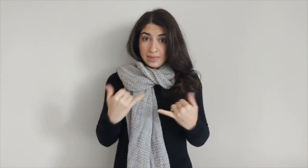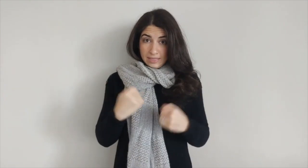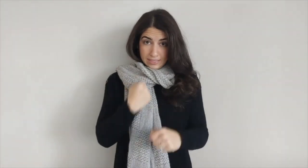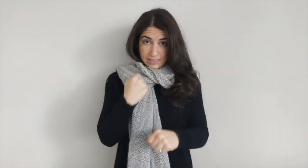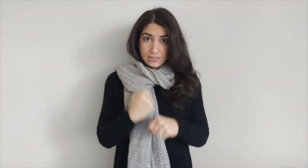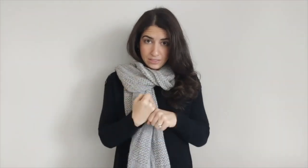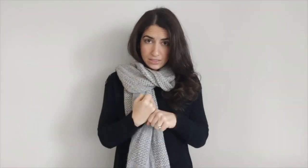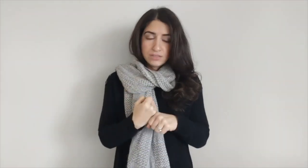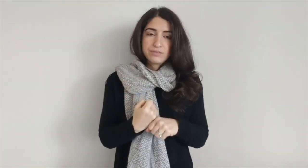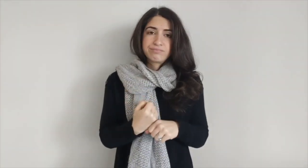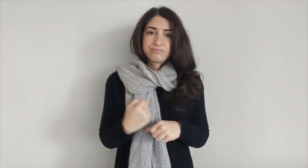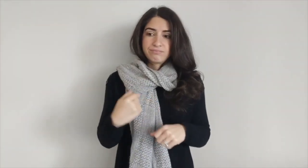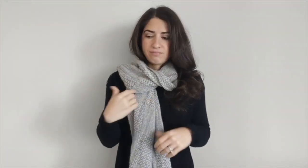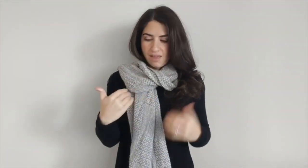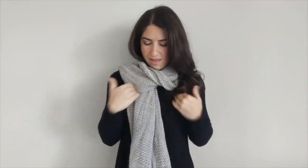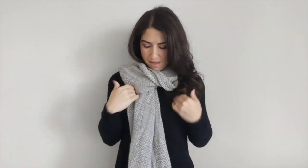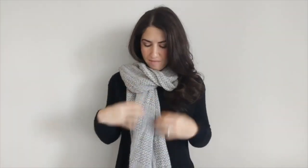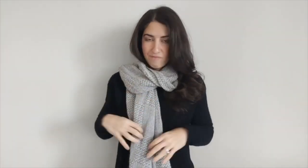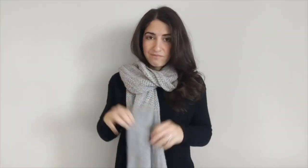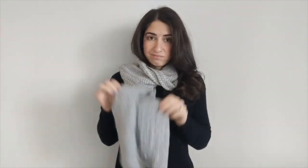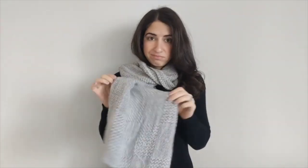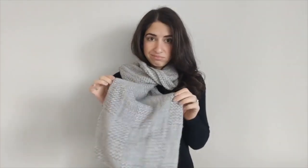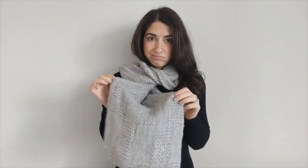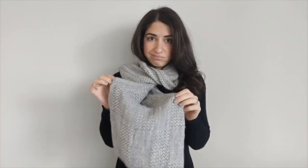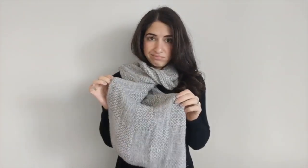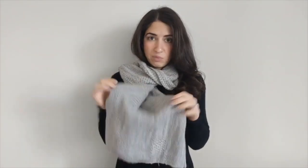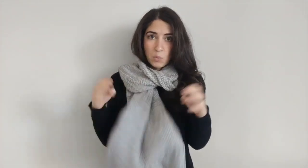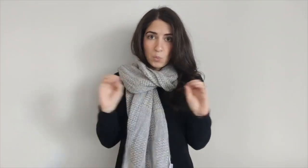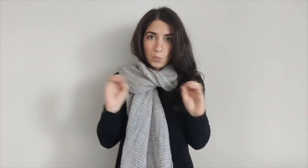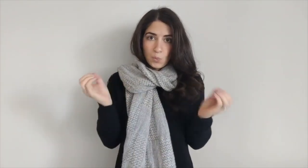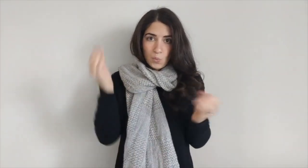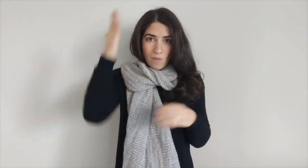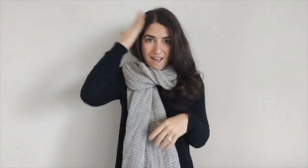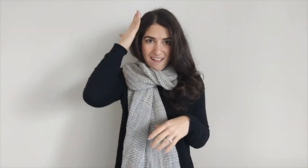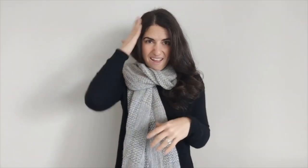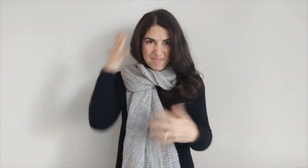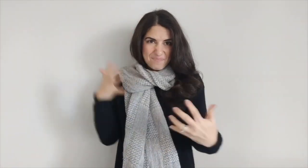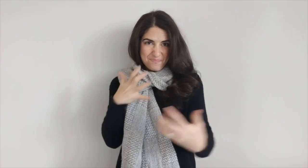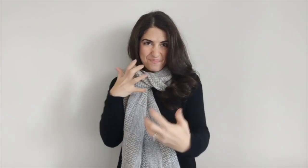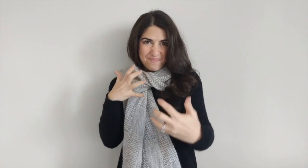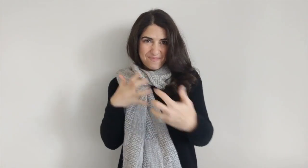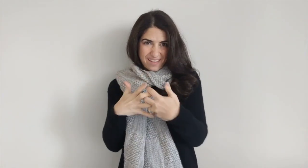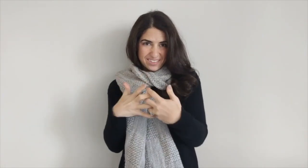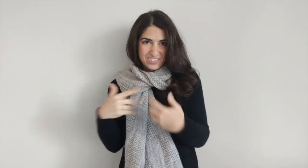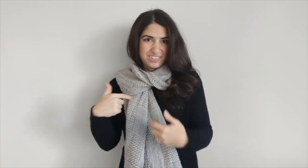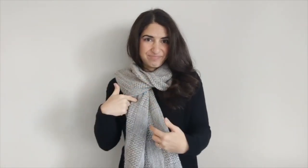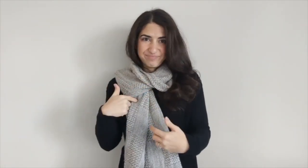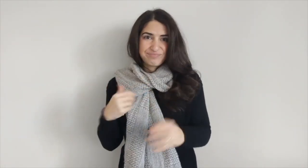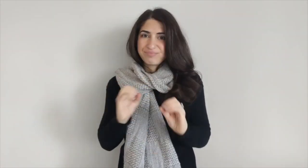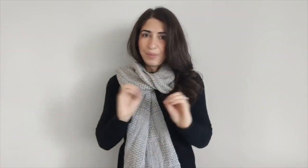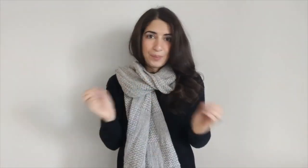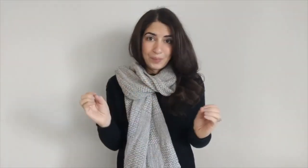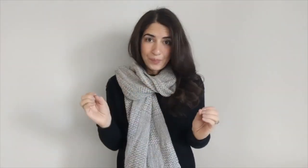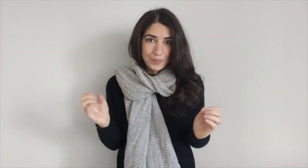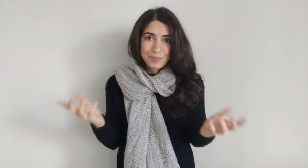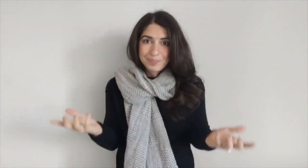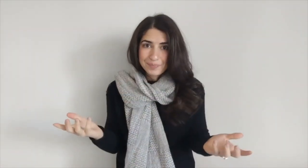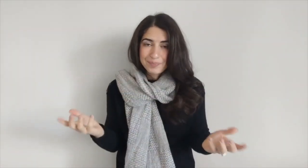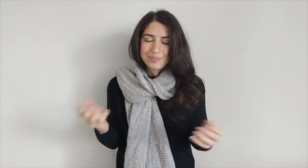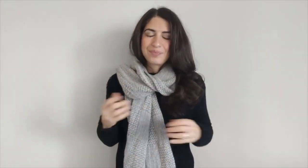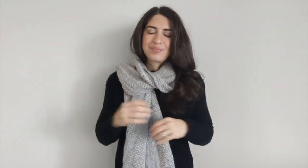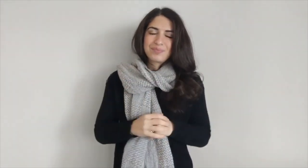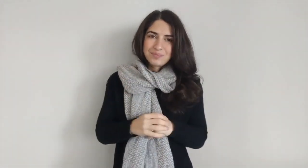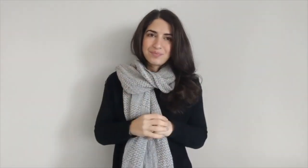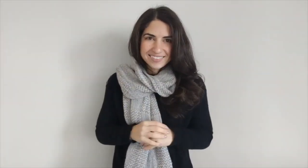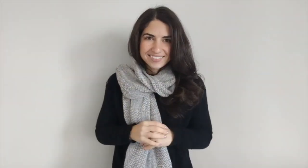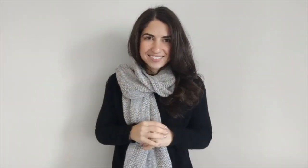This year, I have the scarf, but I don't have the hat to match it. Don't have.